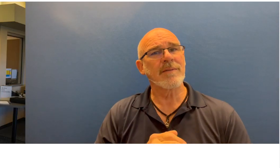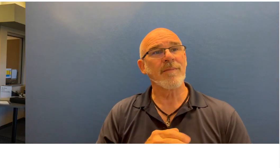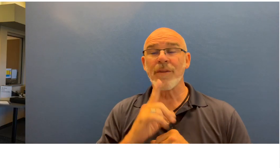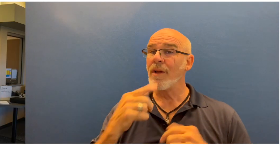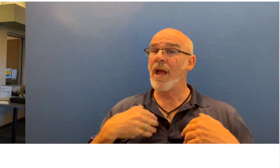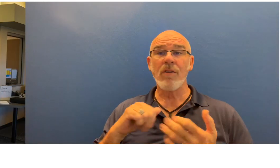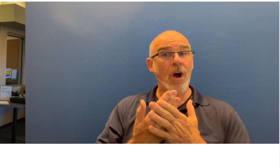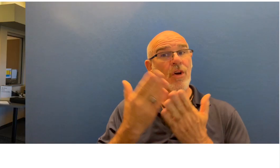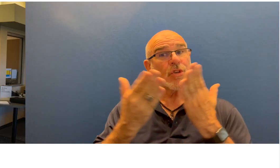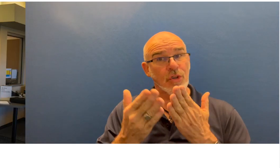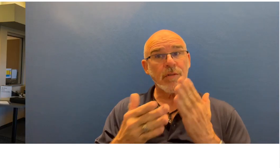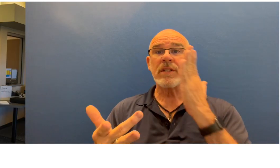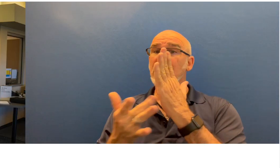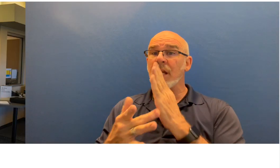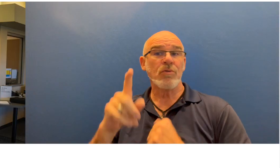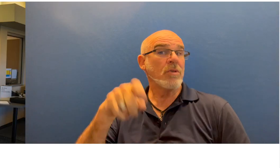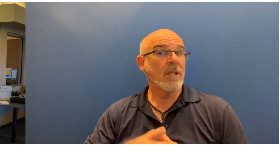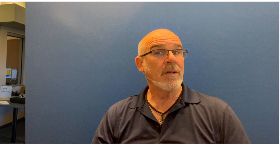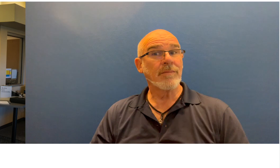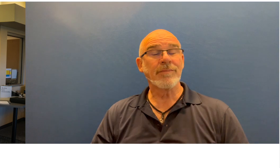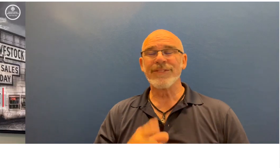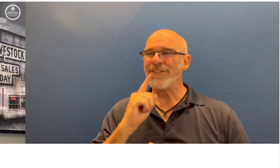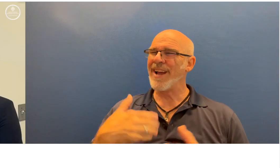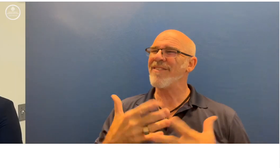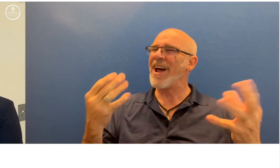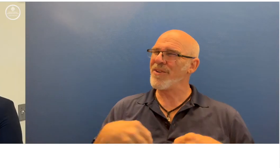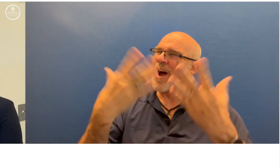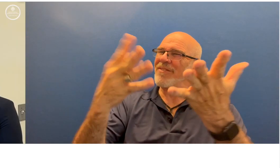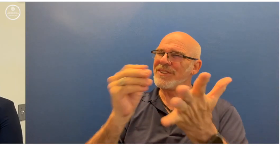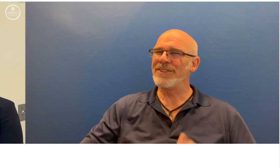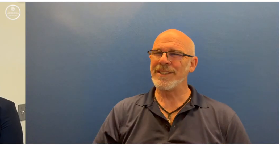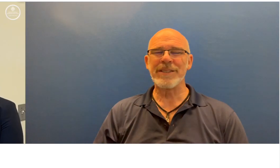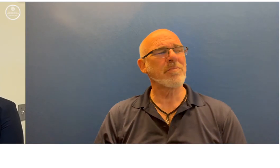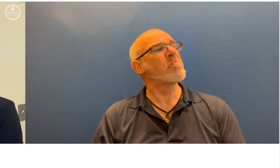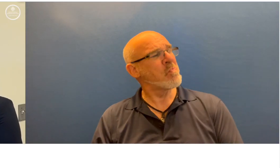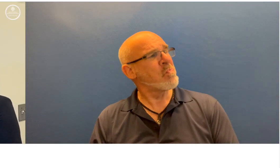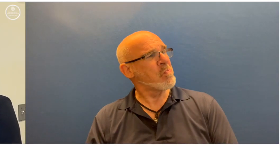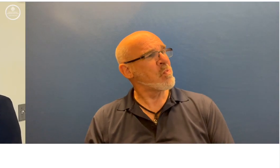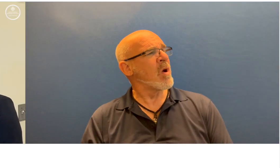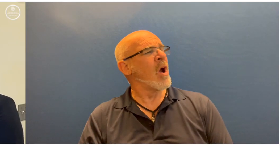and all the technology you would ever want. So we have lots to offer. Great. And where is your favorite spot?